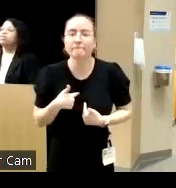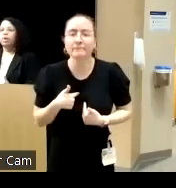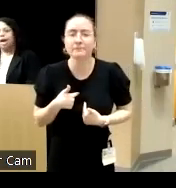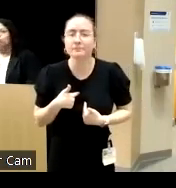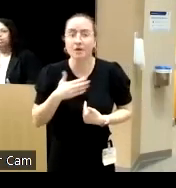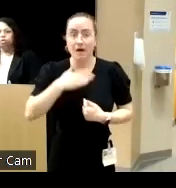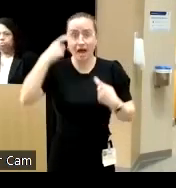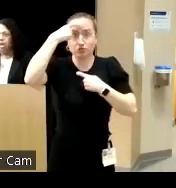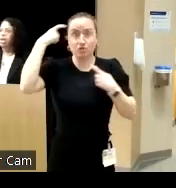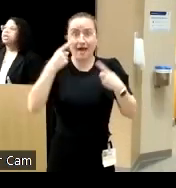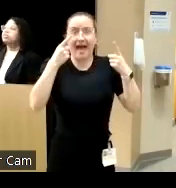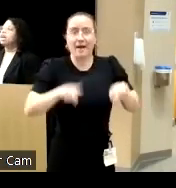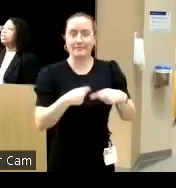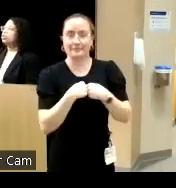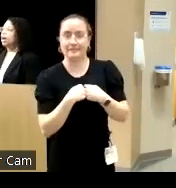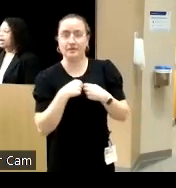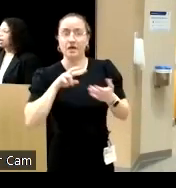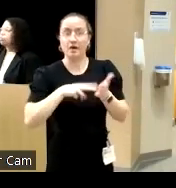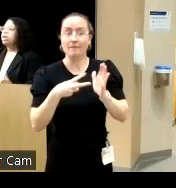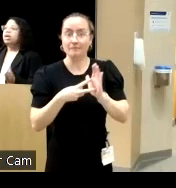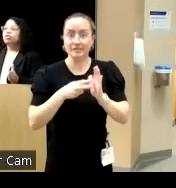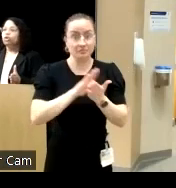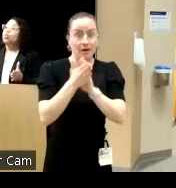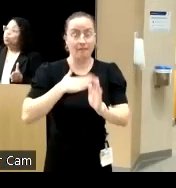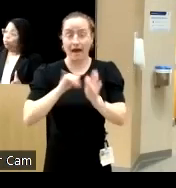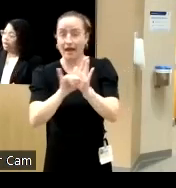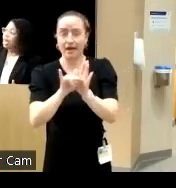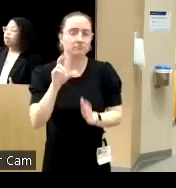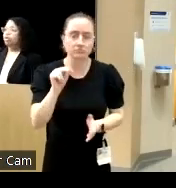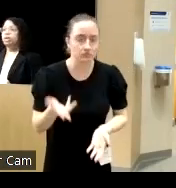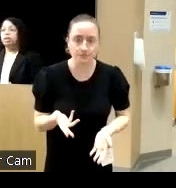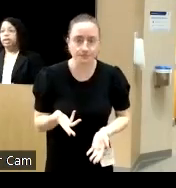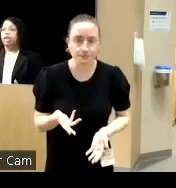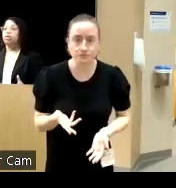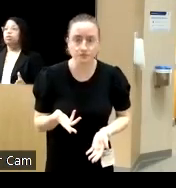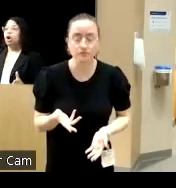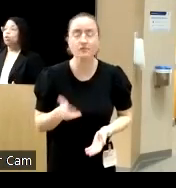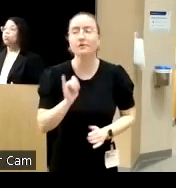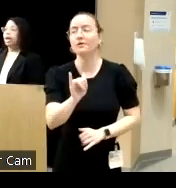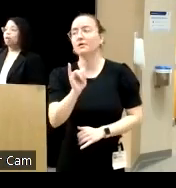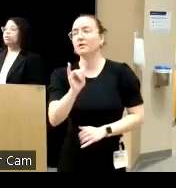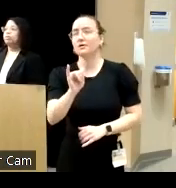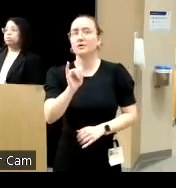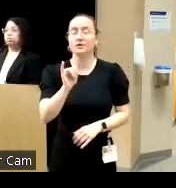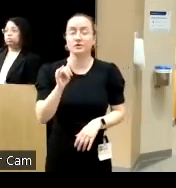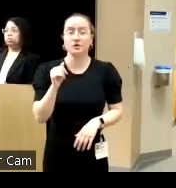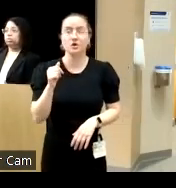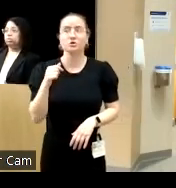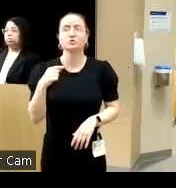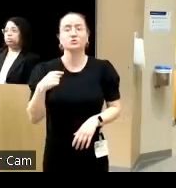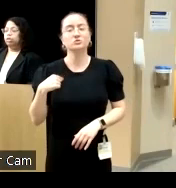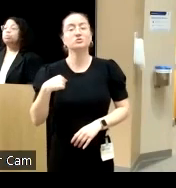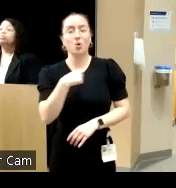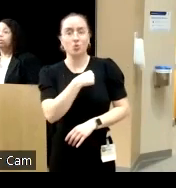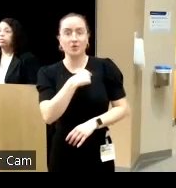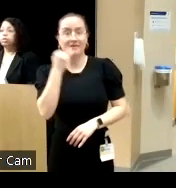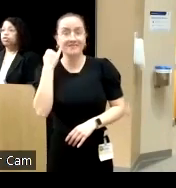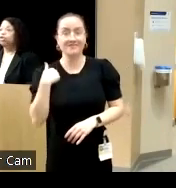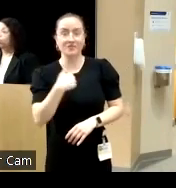that's what happened to me it's not who I am so we have to be clear on what happened to people to